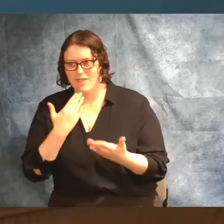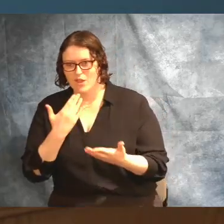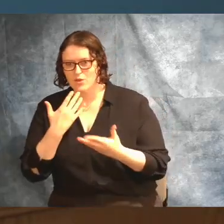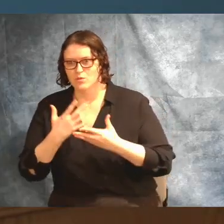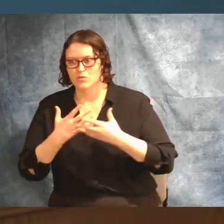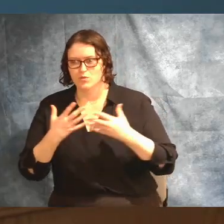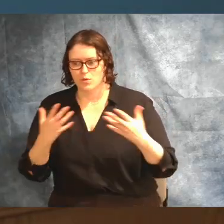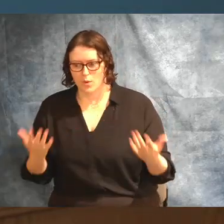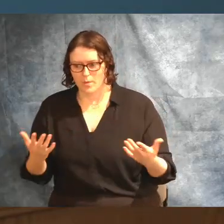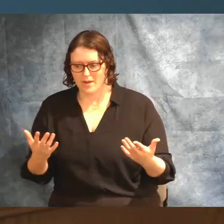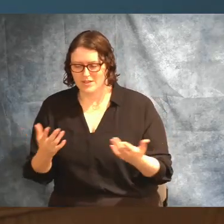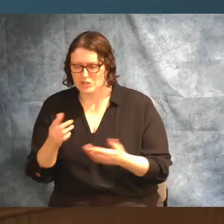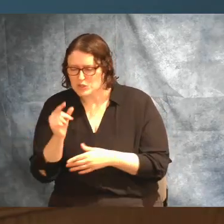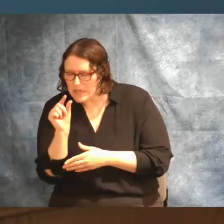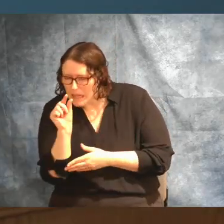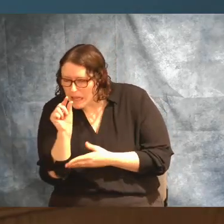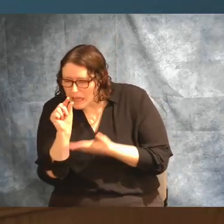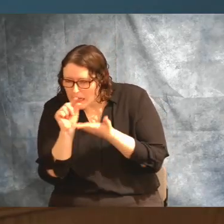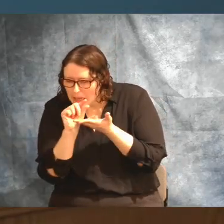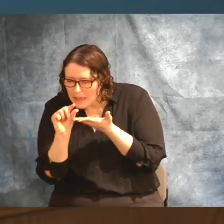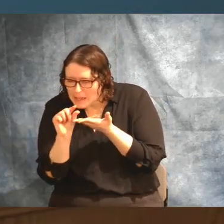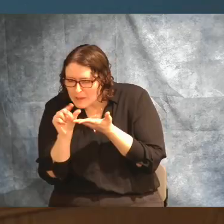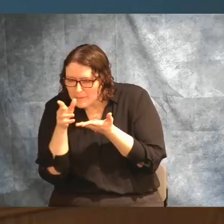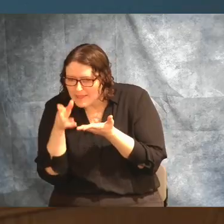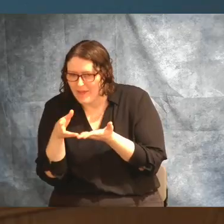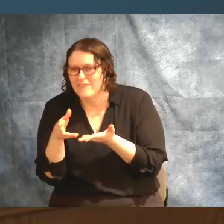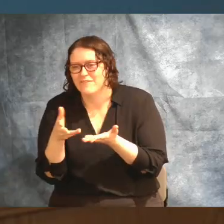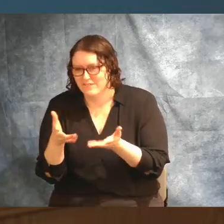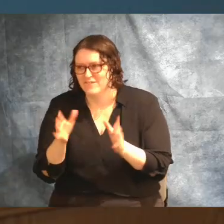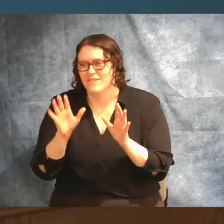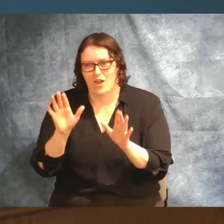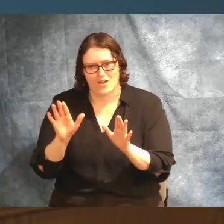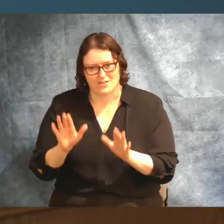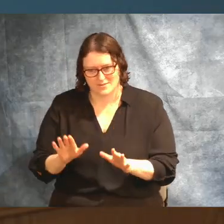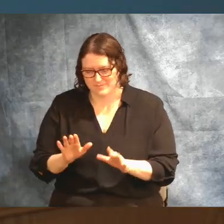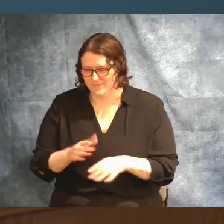you didn't leave very much on the table. So, I thank you so much. Sounds like everybody is in